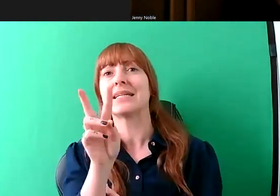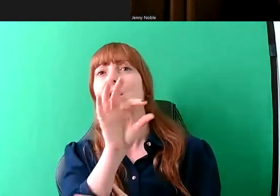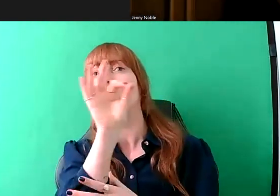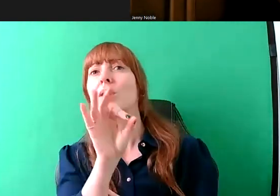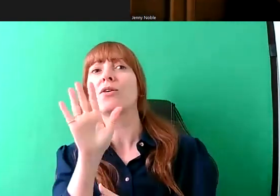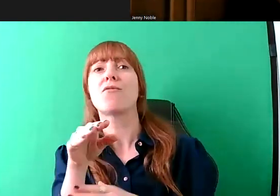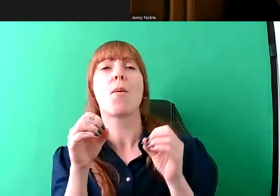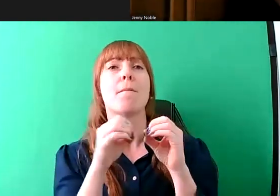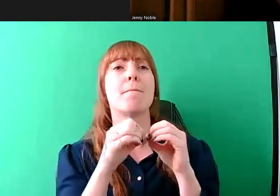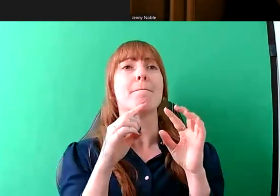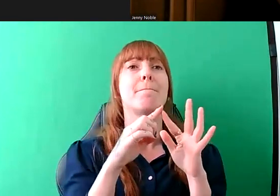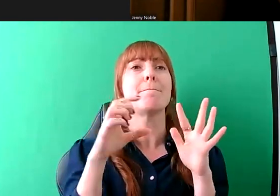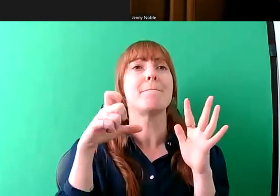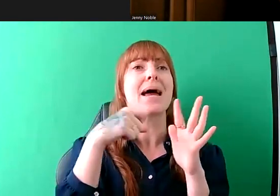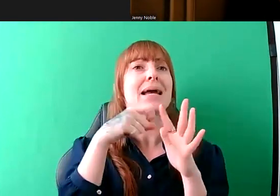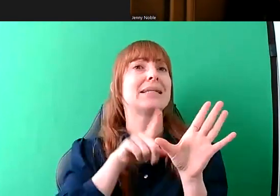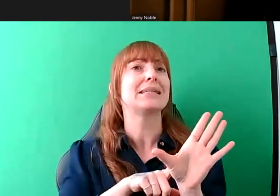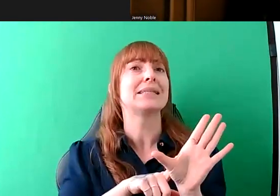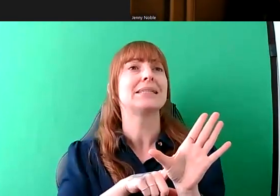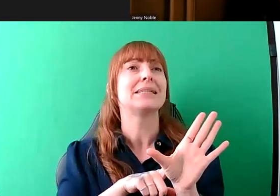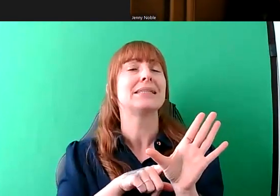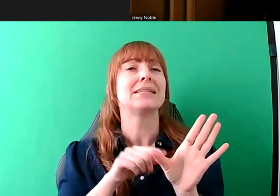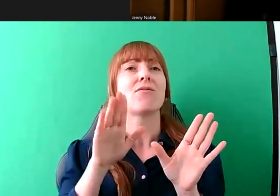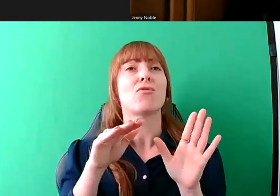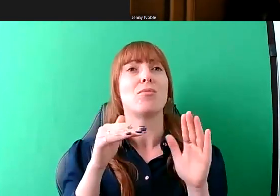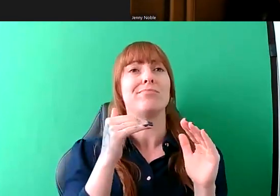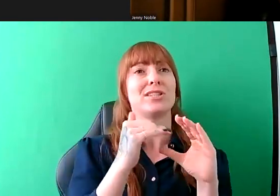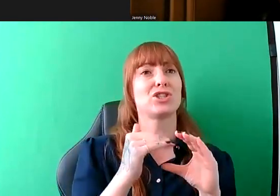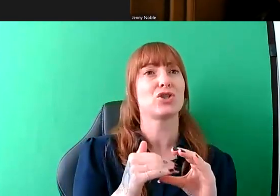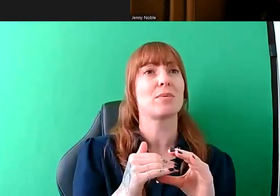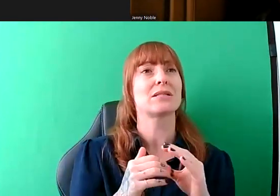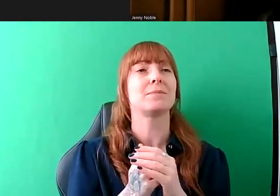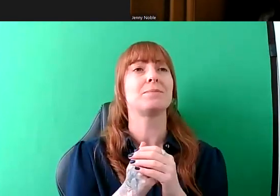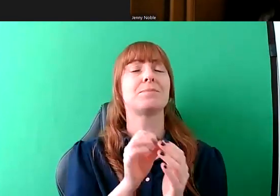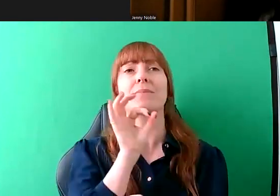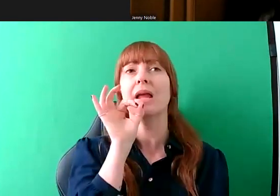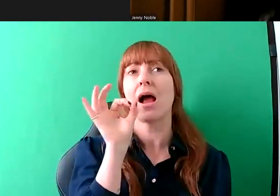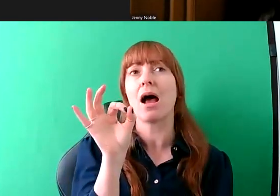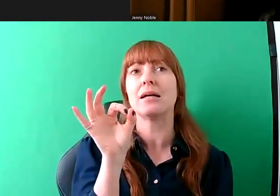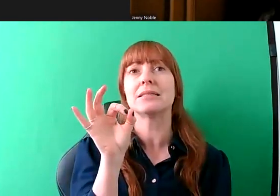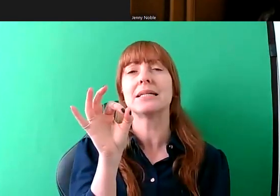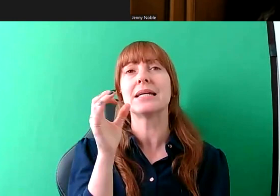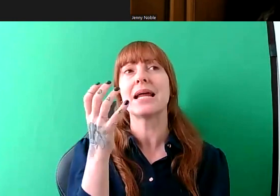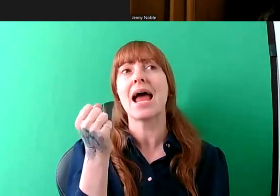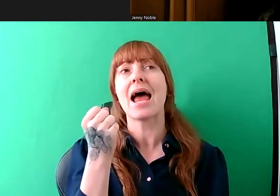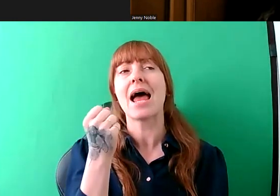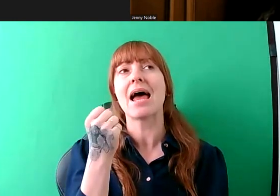the chat who was just asking, do you have anything of particular interest to Outsider